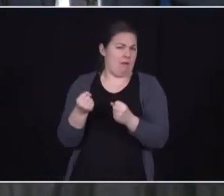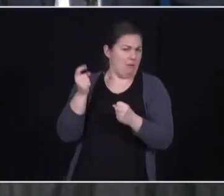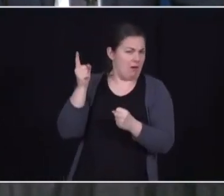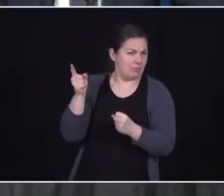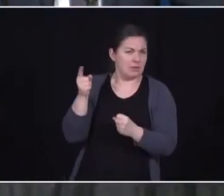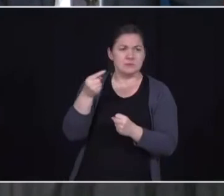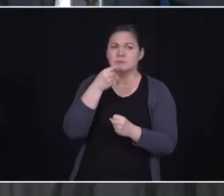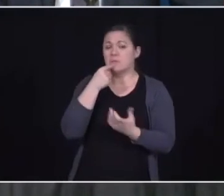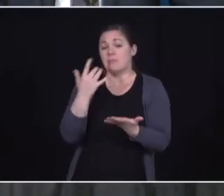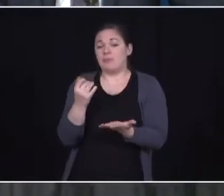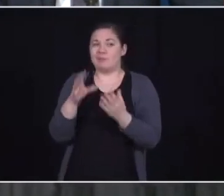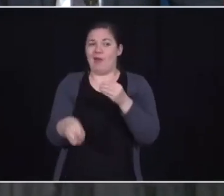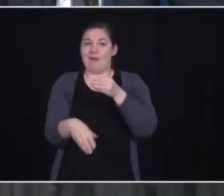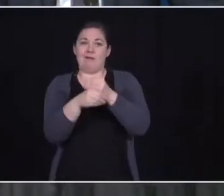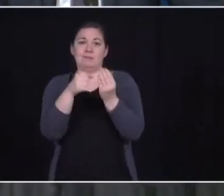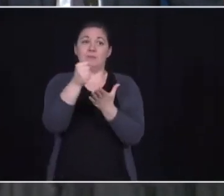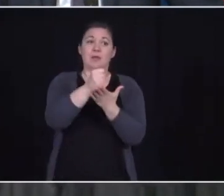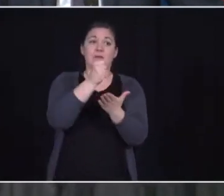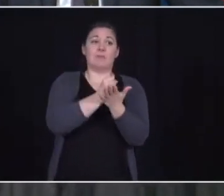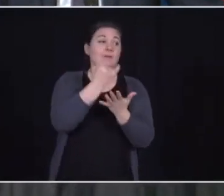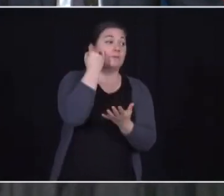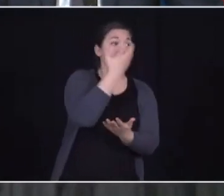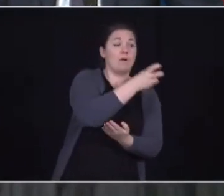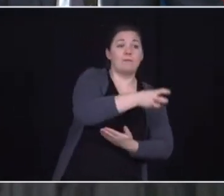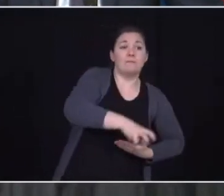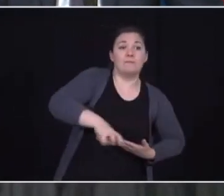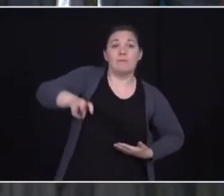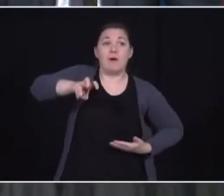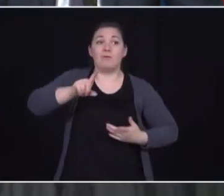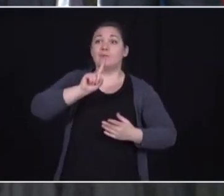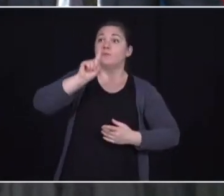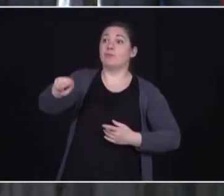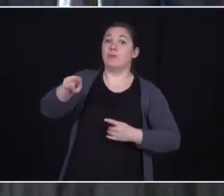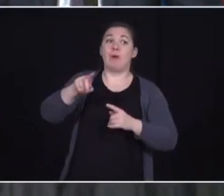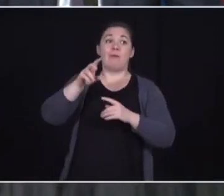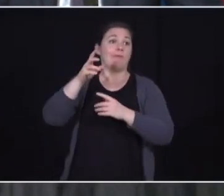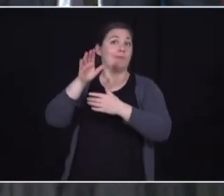may be required per se, that travel, to go to a movie theatre, I'm wondering